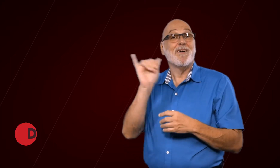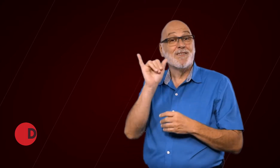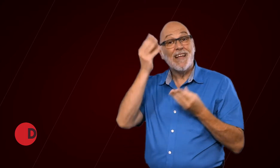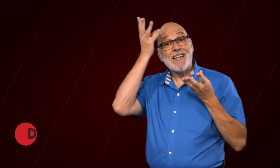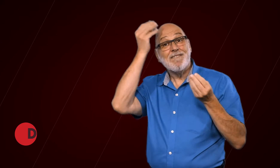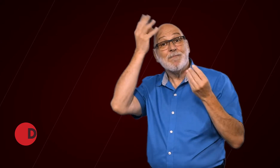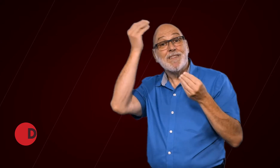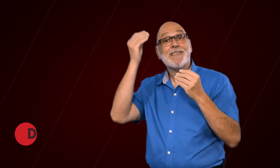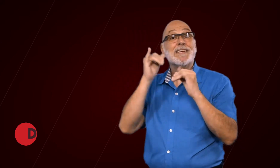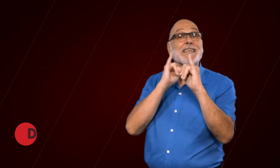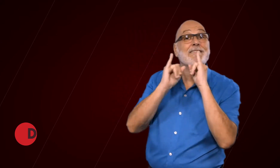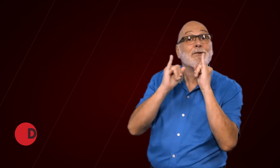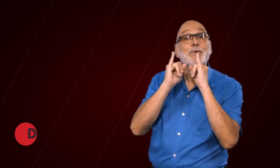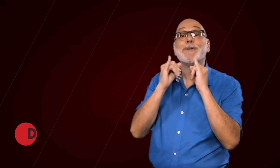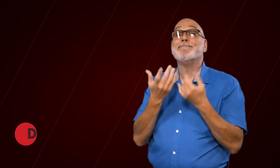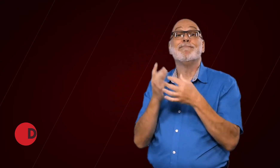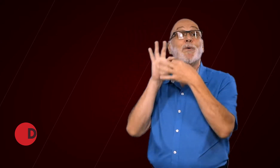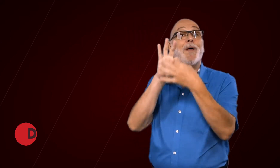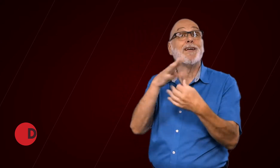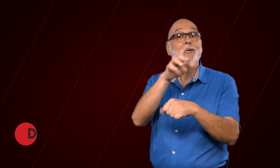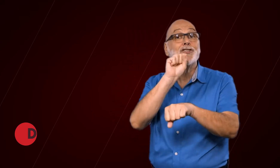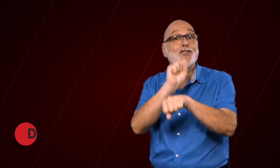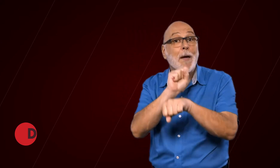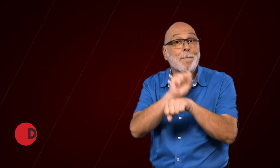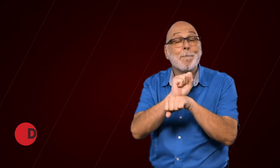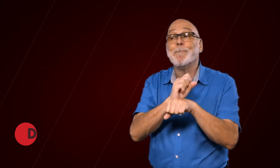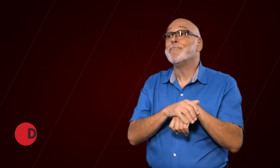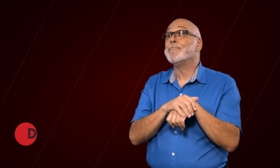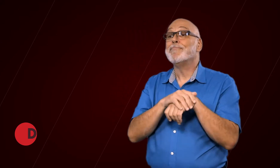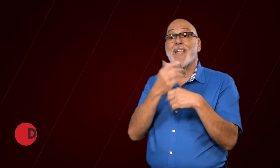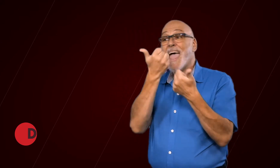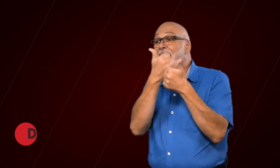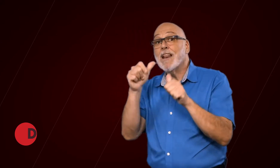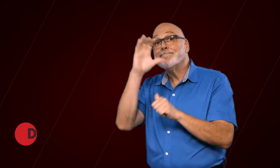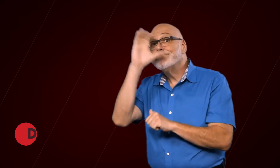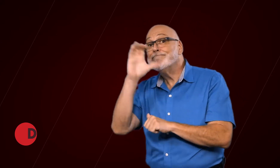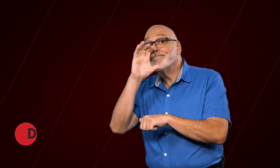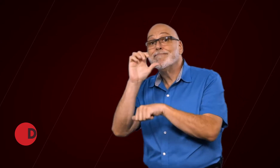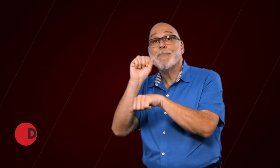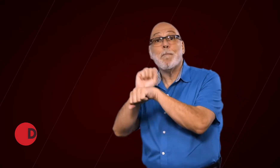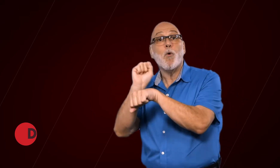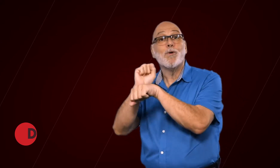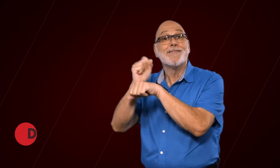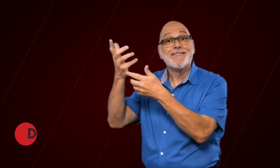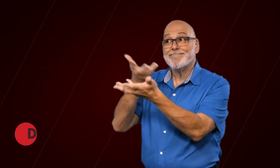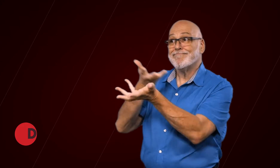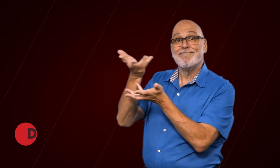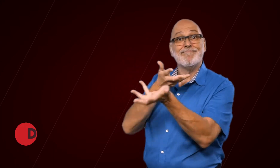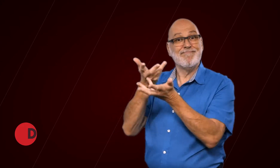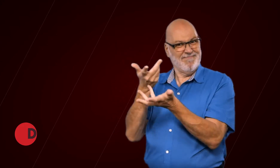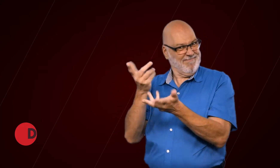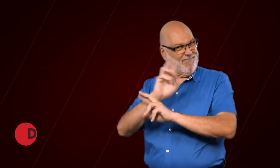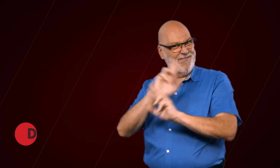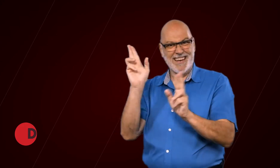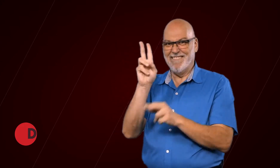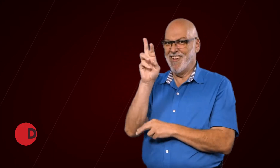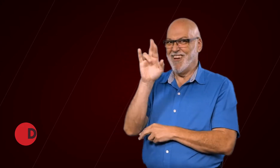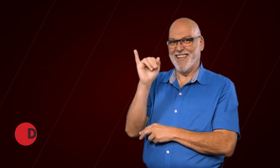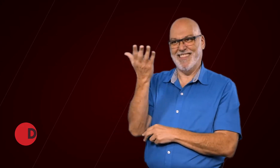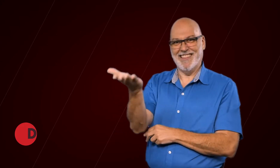a prospective job-seeker and an employer.